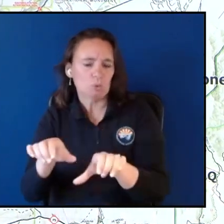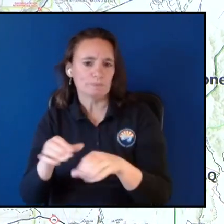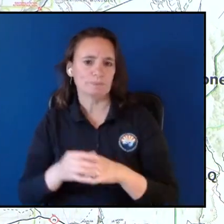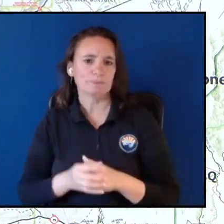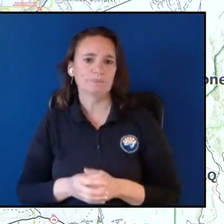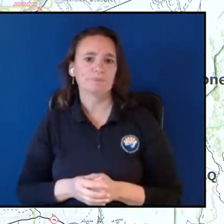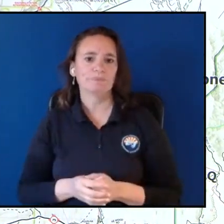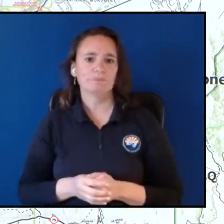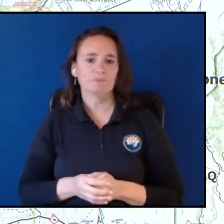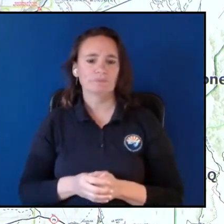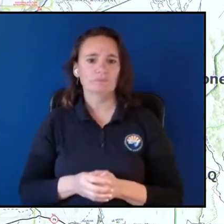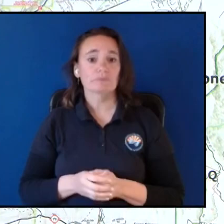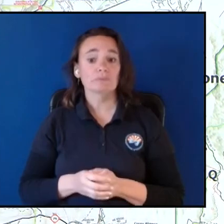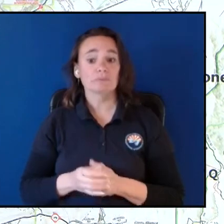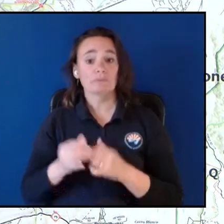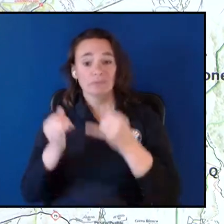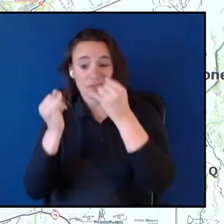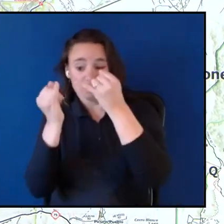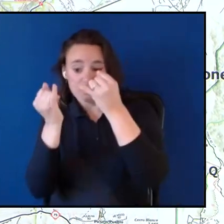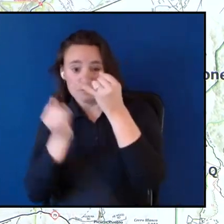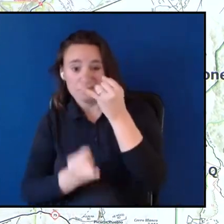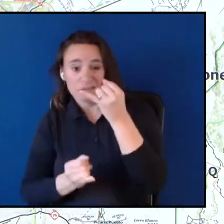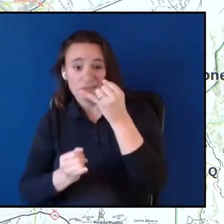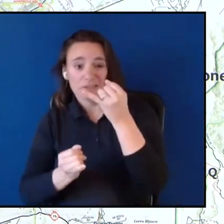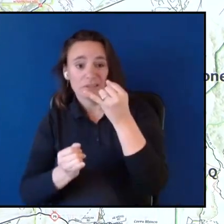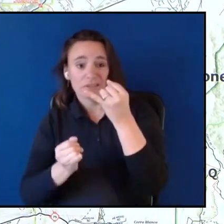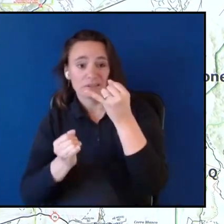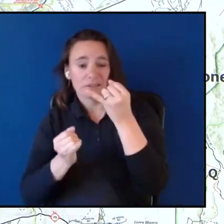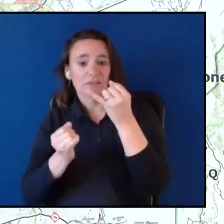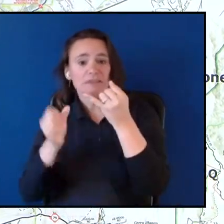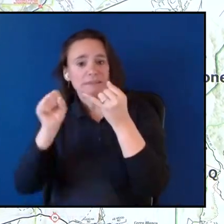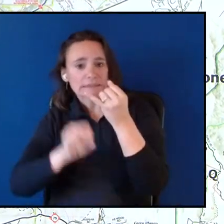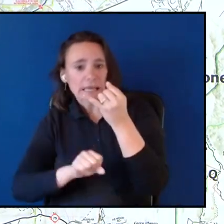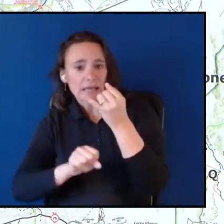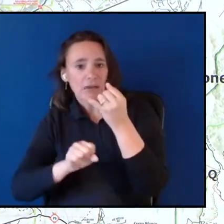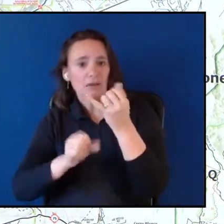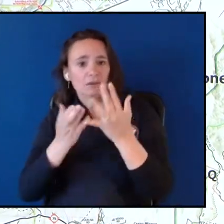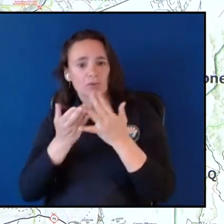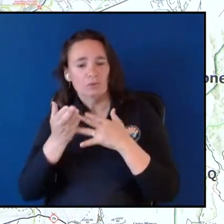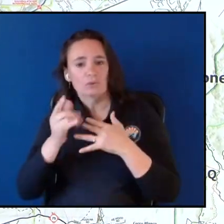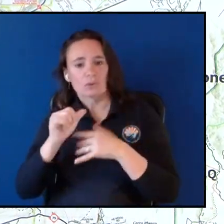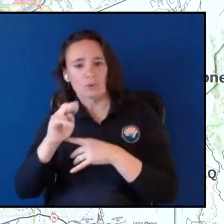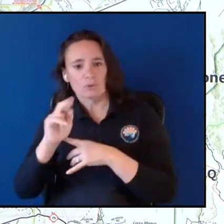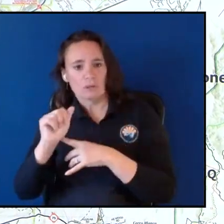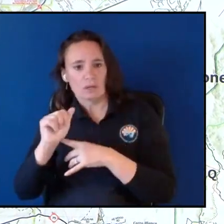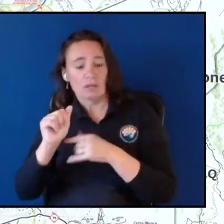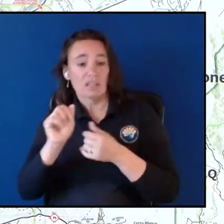fire line going down here to the south through Luna is ongoing and then the dozers that we used to push this line